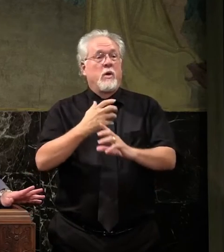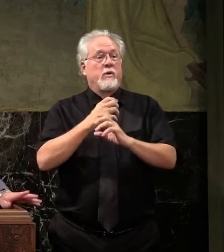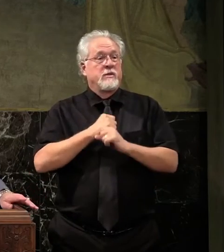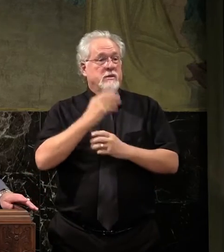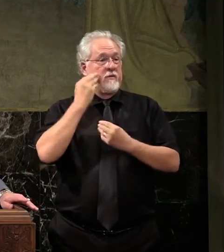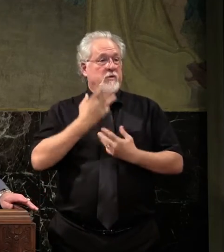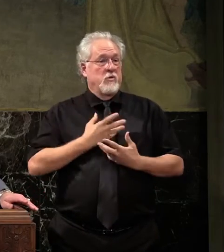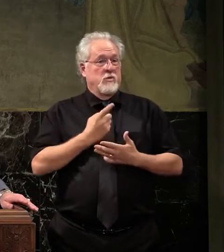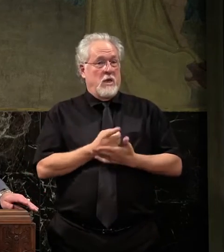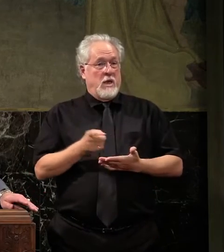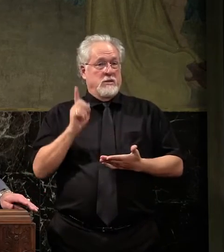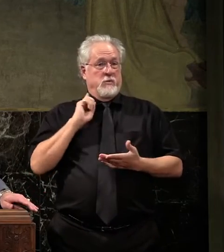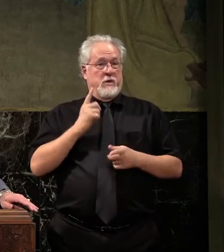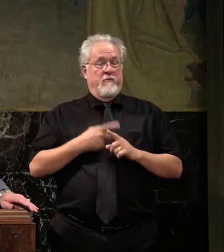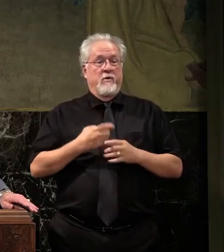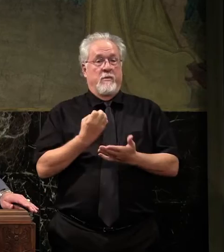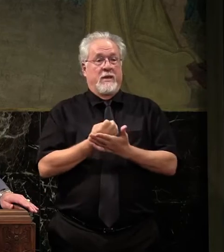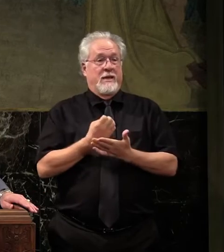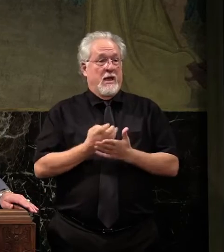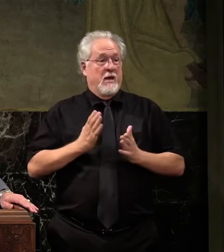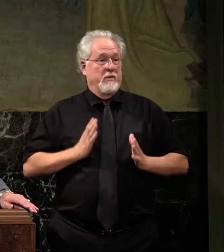week from our economist